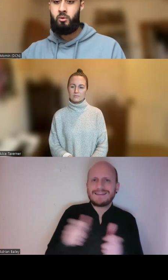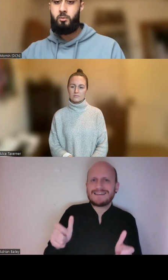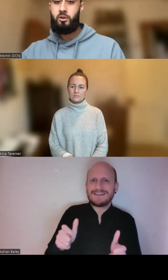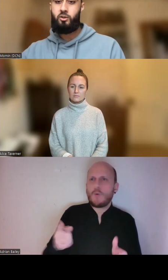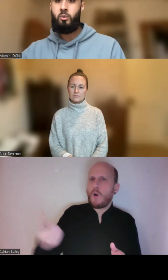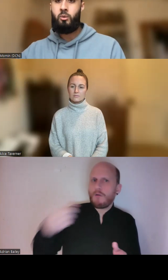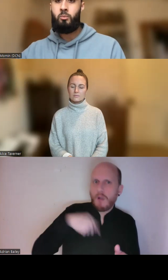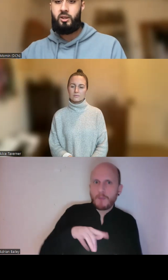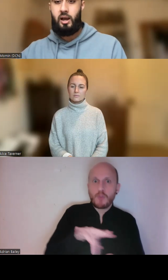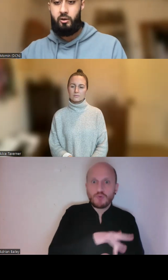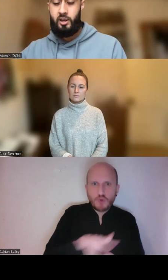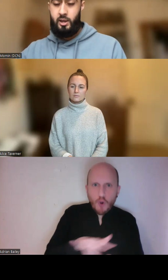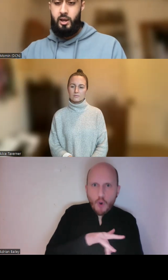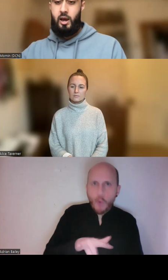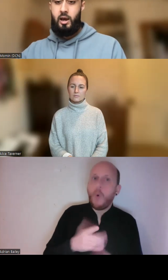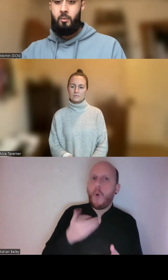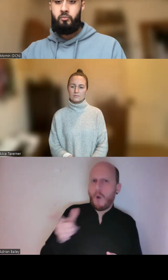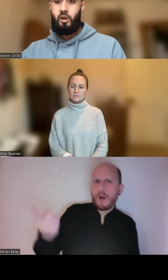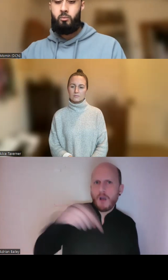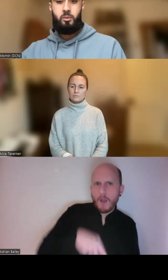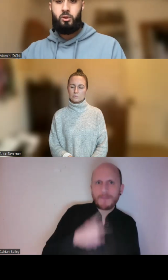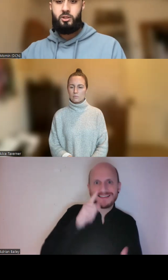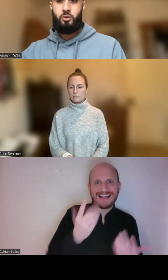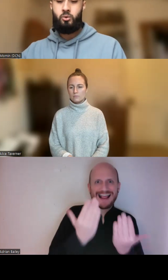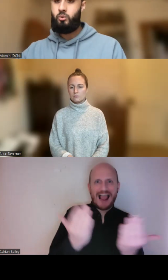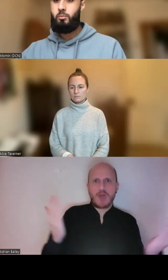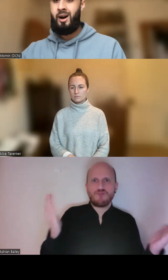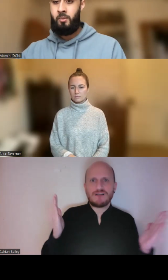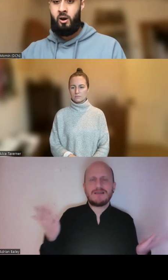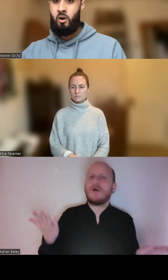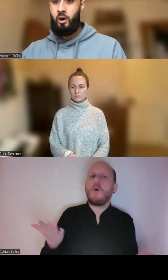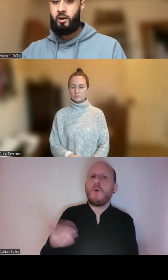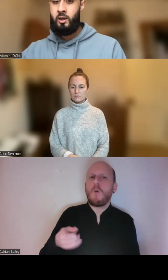I want people to come to the gallery. I want people to buy my artwork.